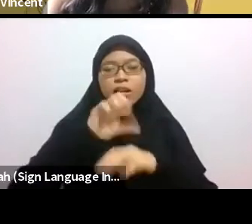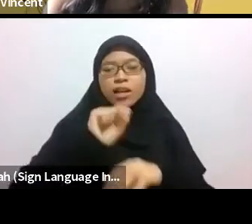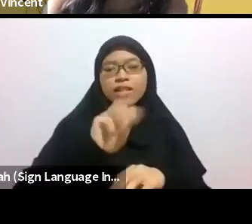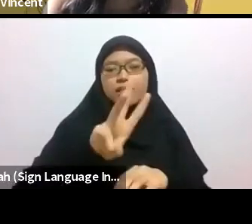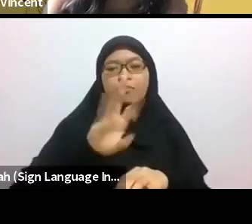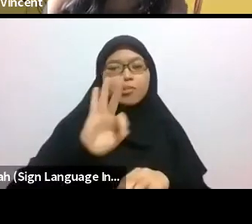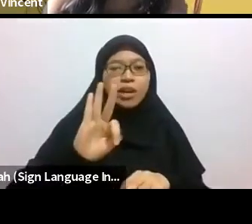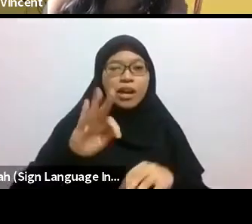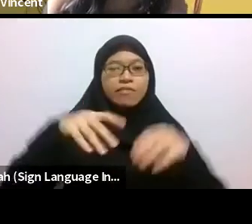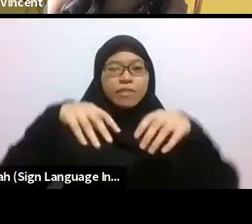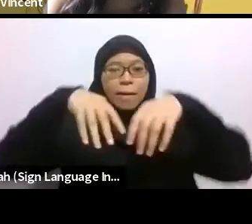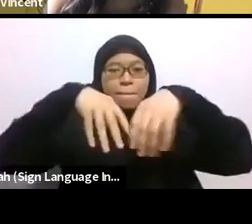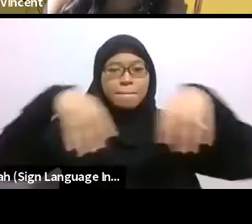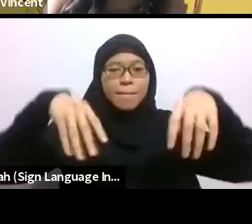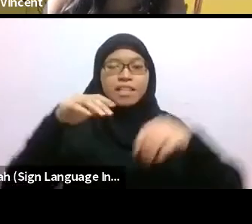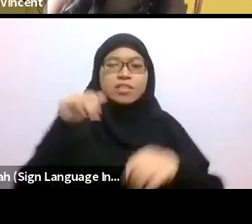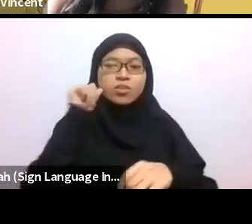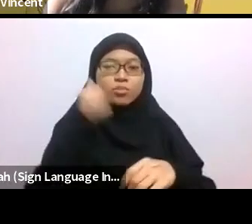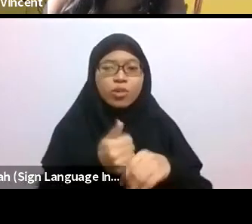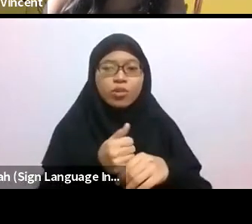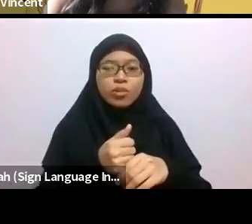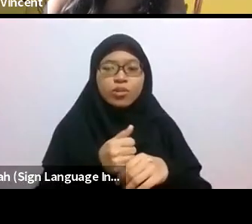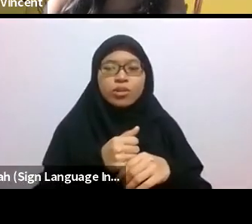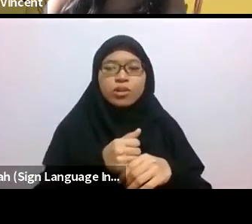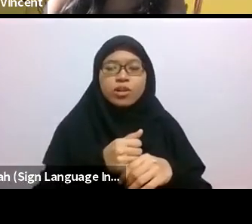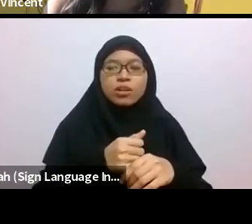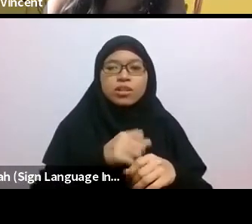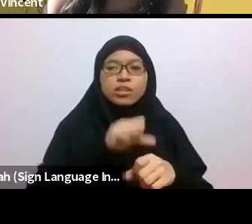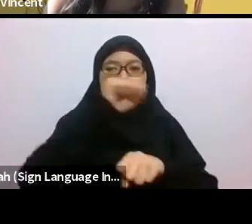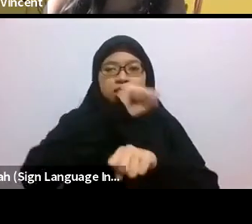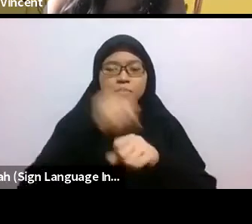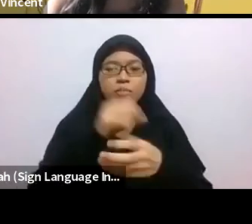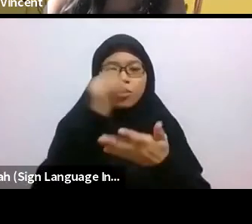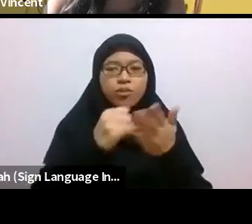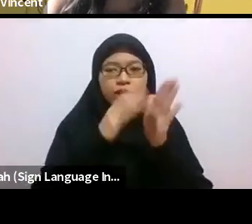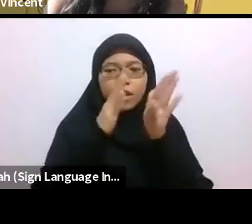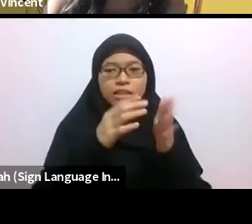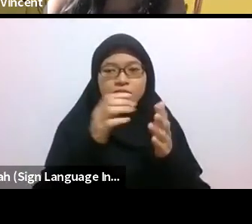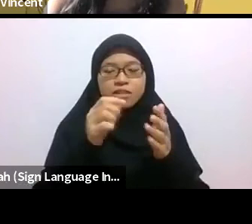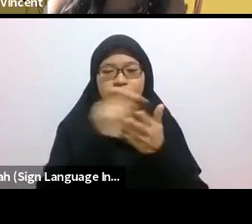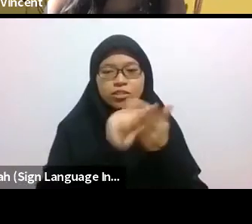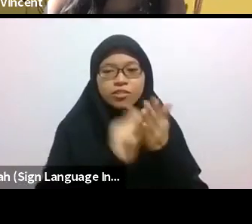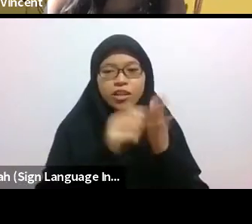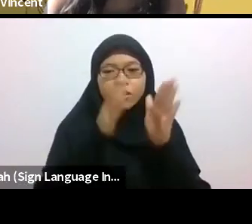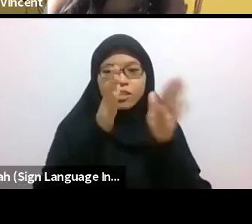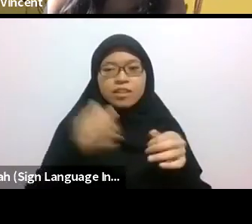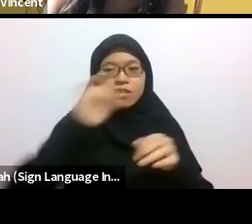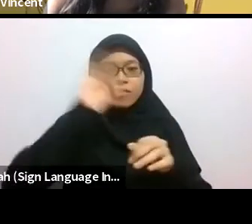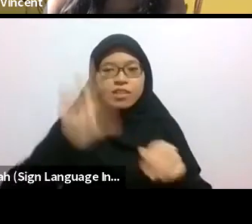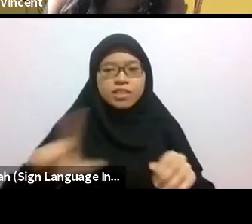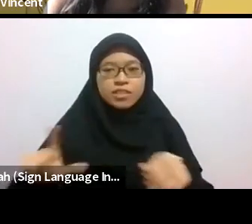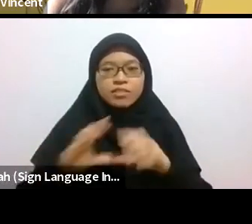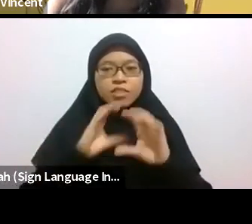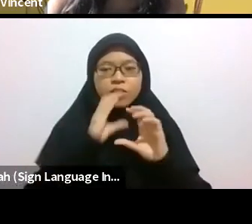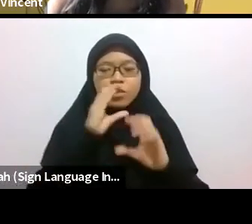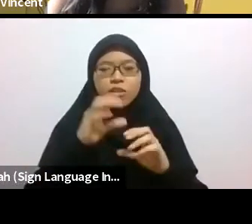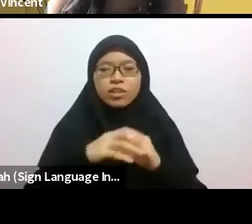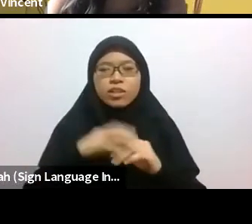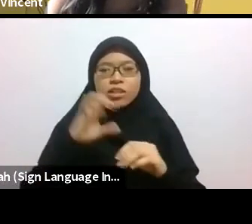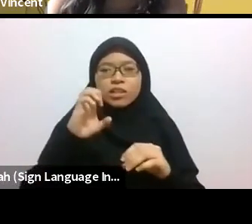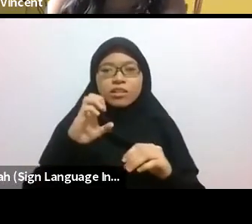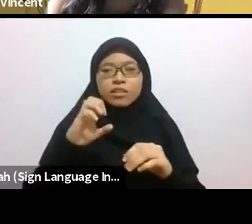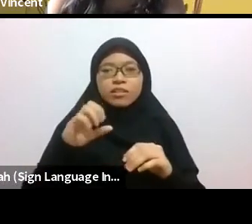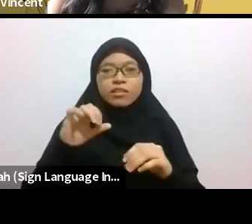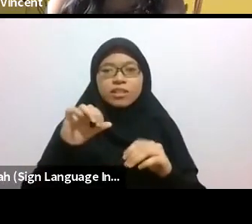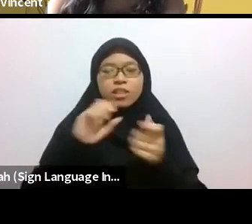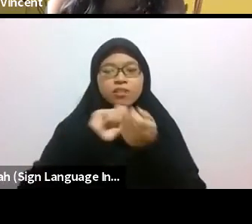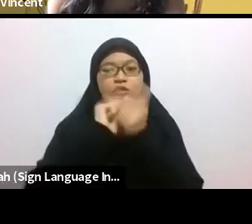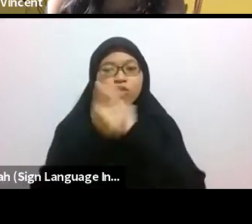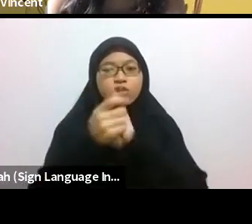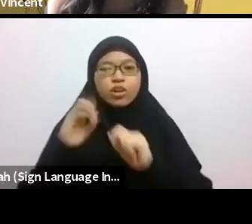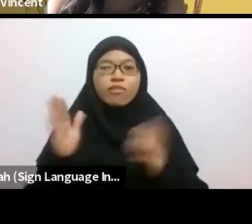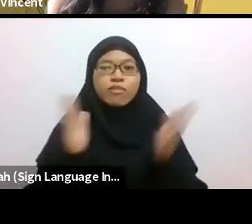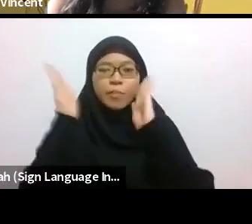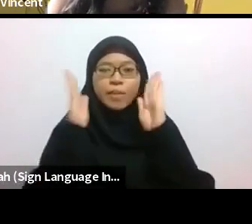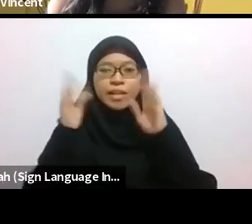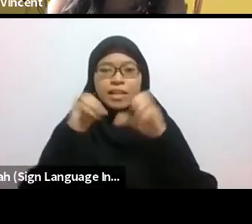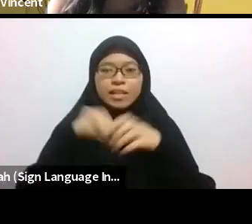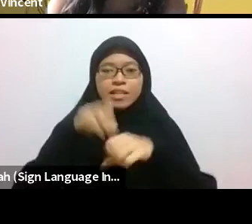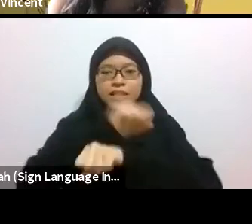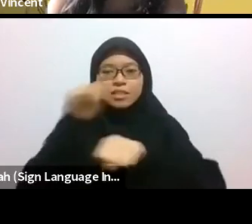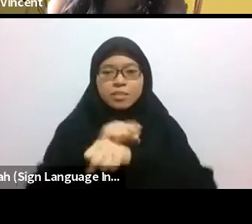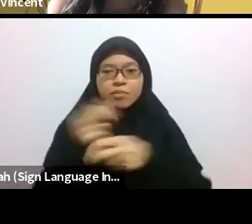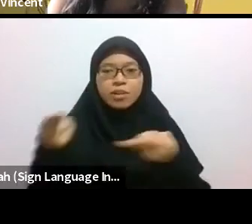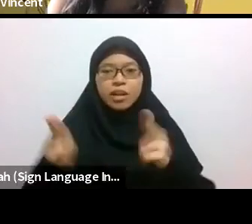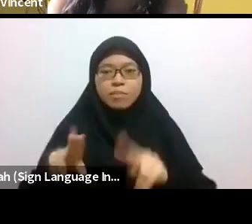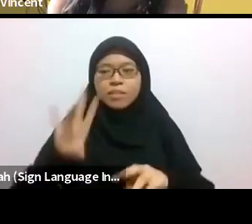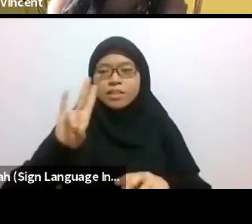it’s called Futurism and Mysticism: The Evolution of Malay Speculative Fiction in Singapore. So that’s happening tomorrow, 7th November, 5-6pm.